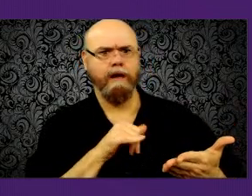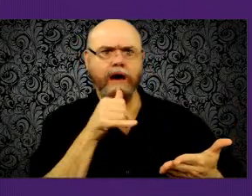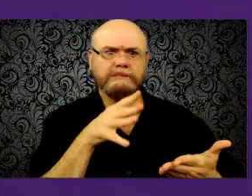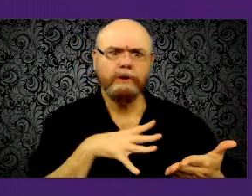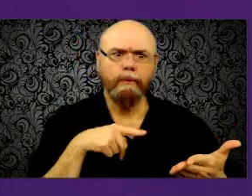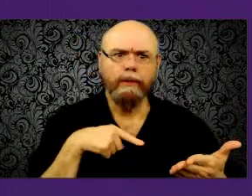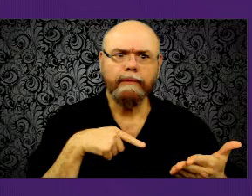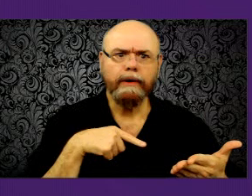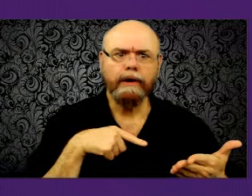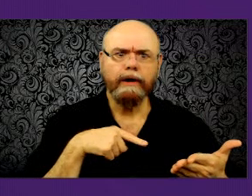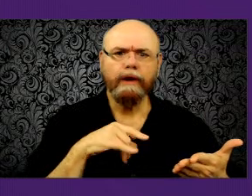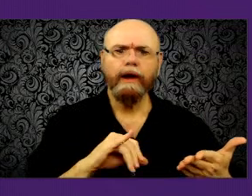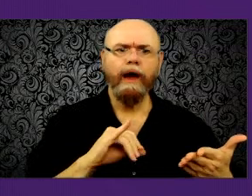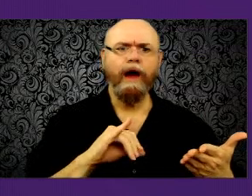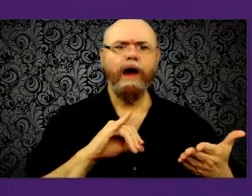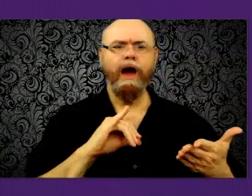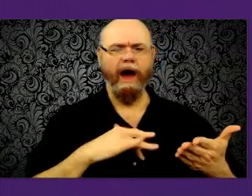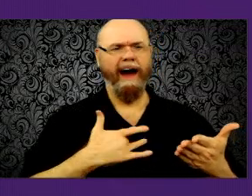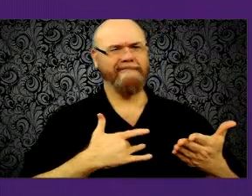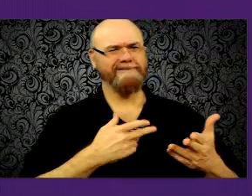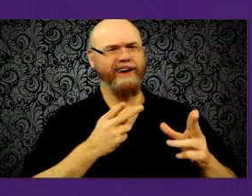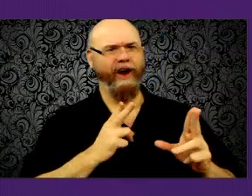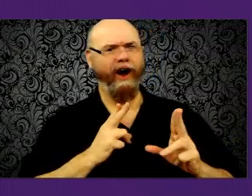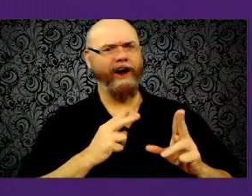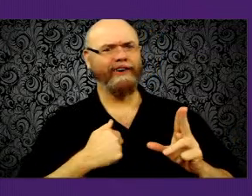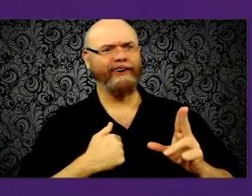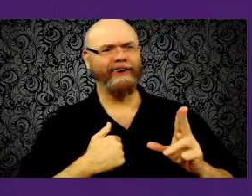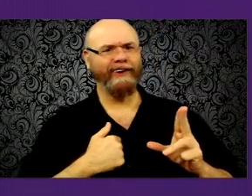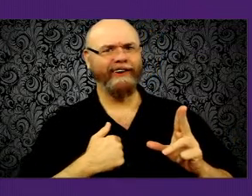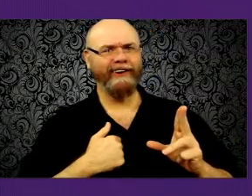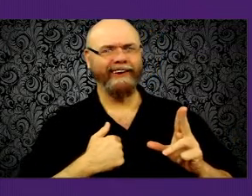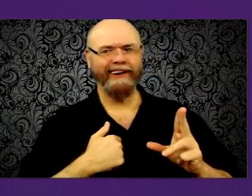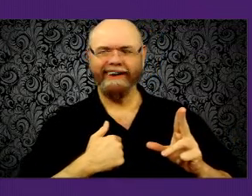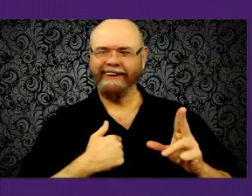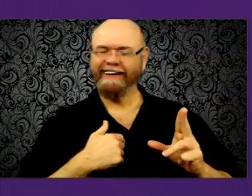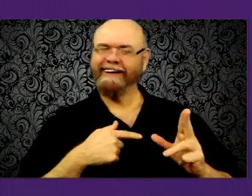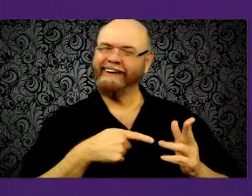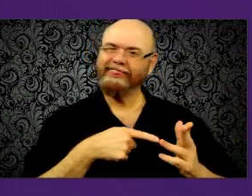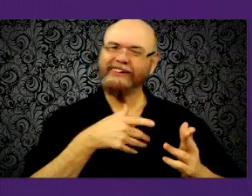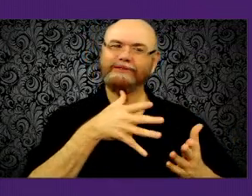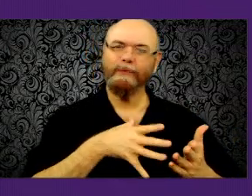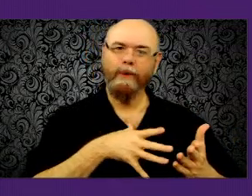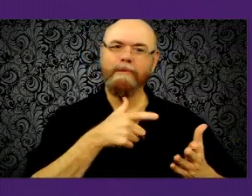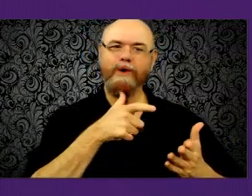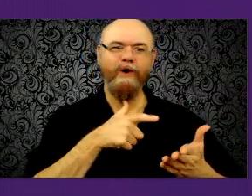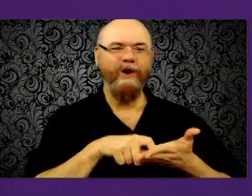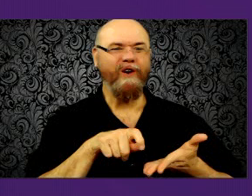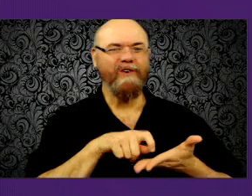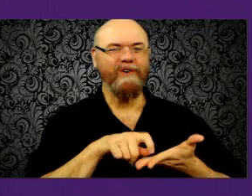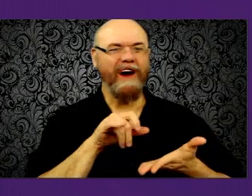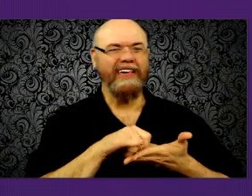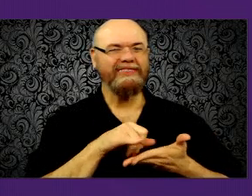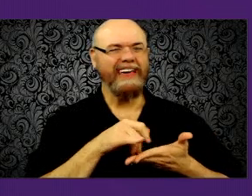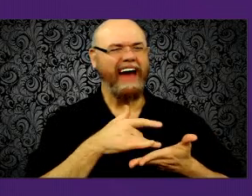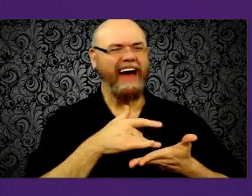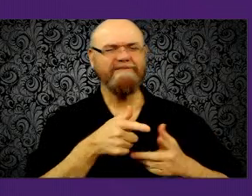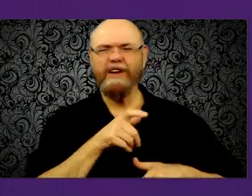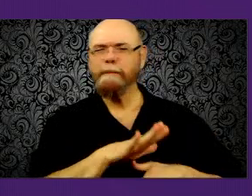and I felt honored and happy. This woman who wrote this clearly put her heart and soul into this